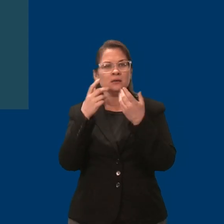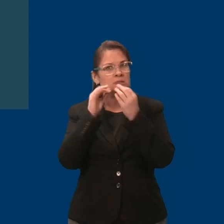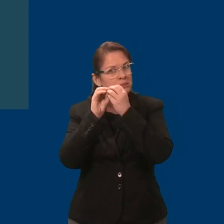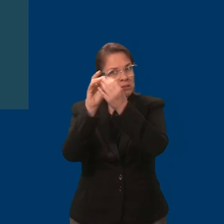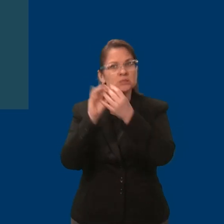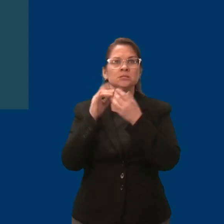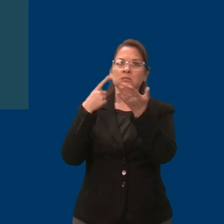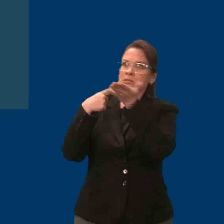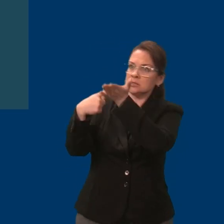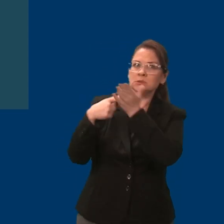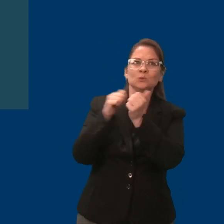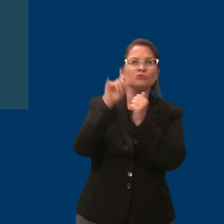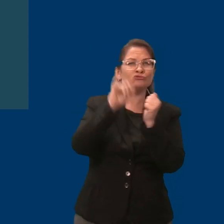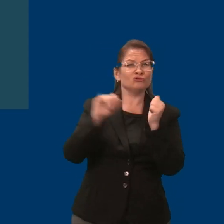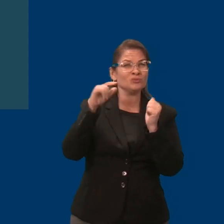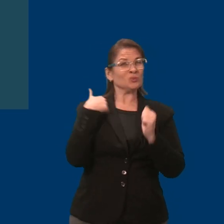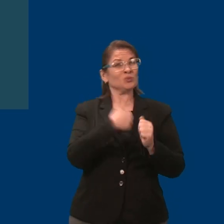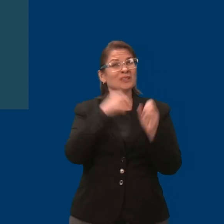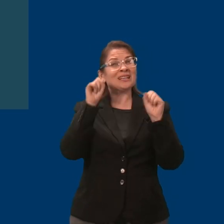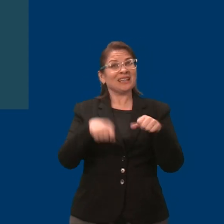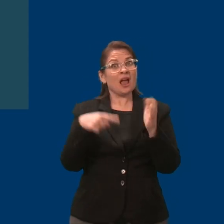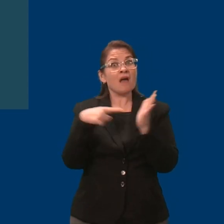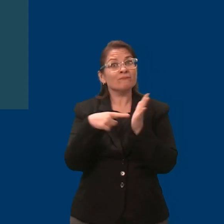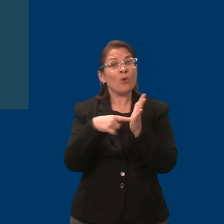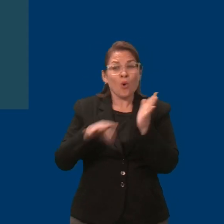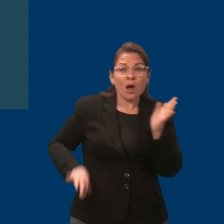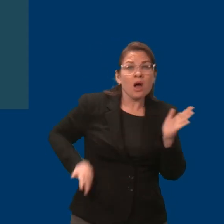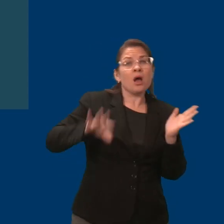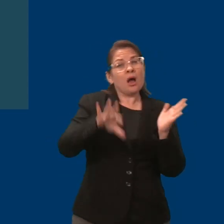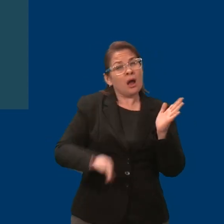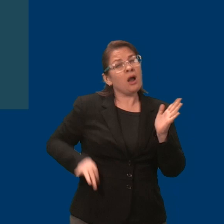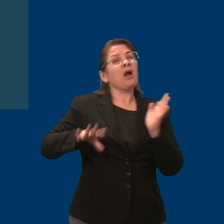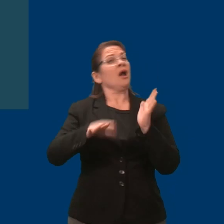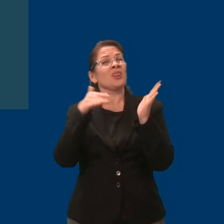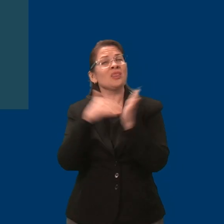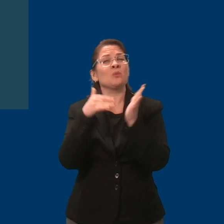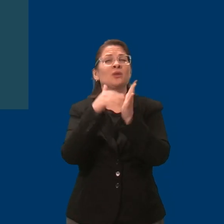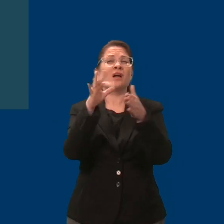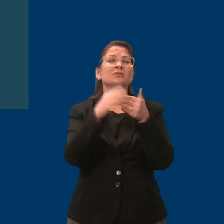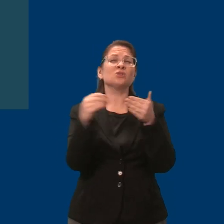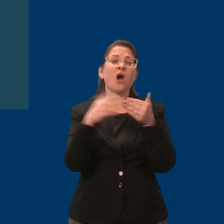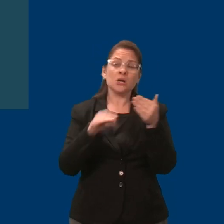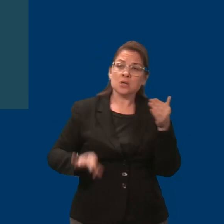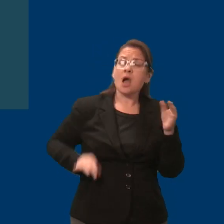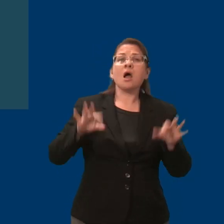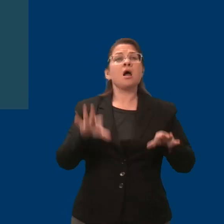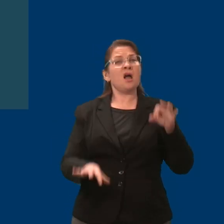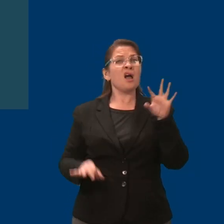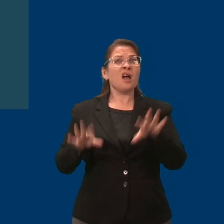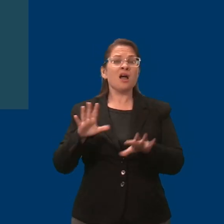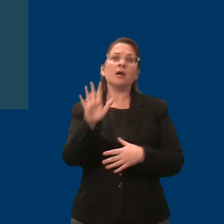of out-of-pocket expenses to be seen quickly, which literally saved Leo's life. We were told by the doctors after the fact